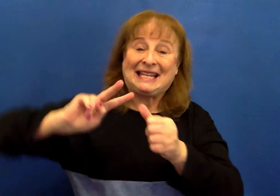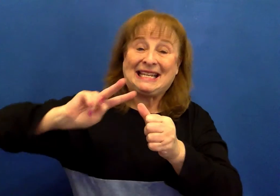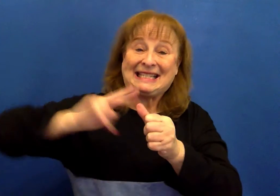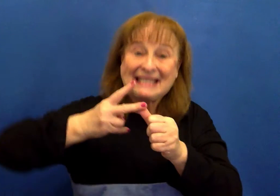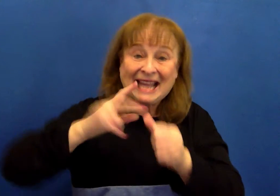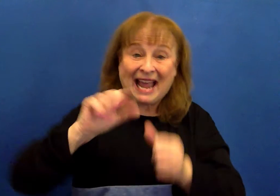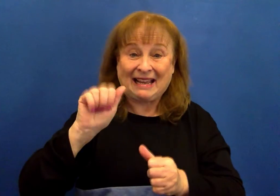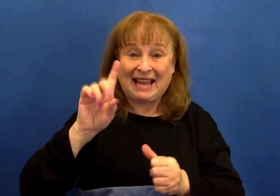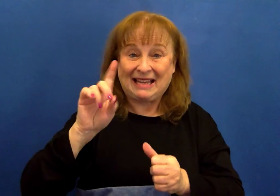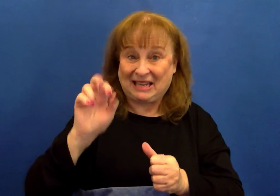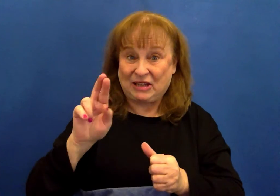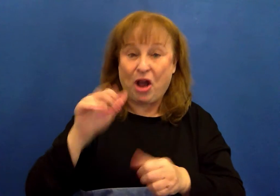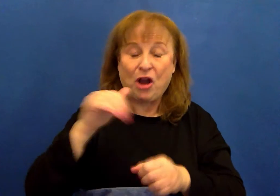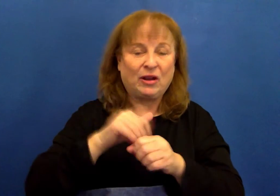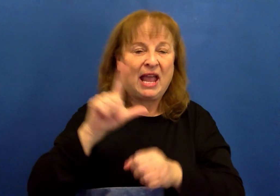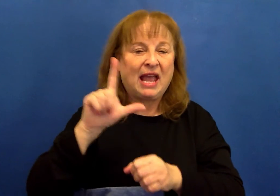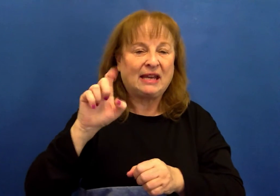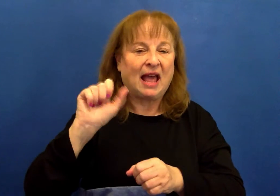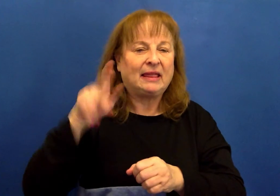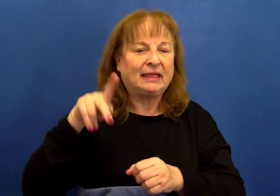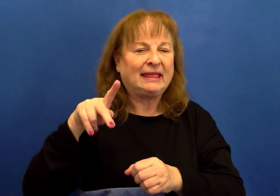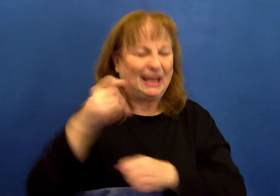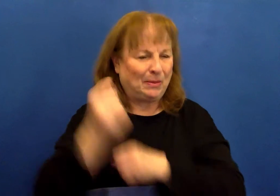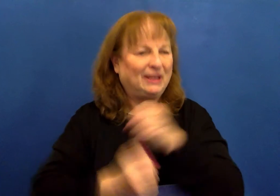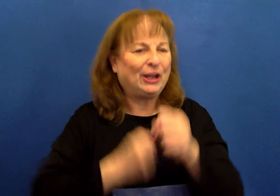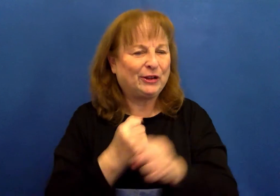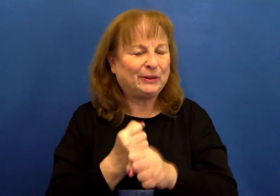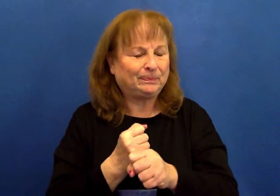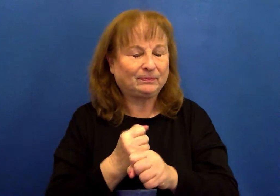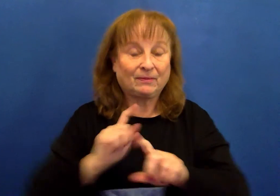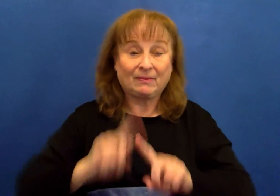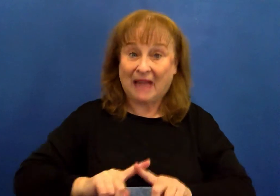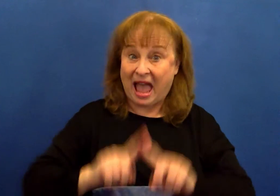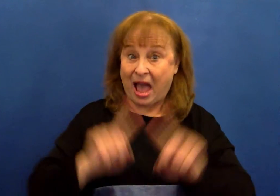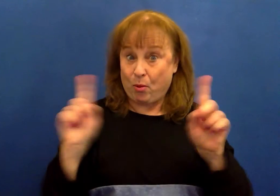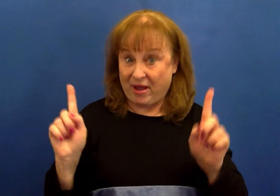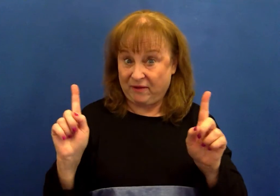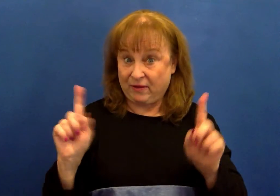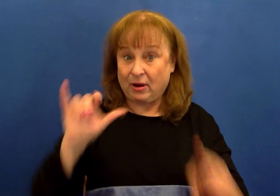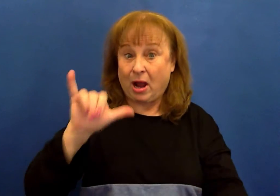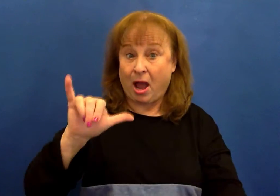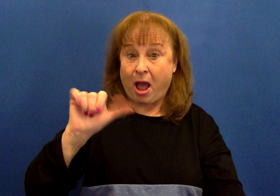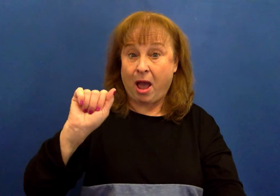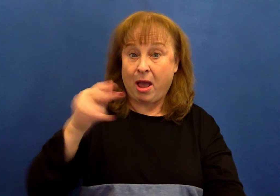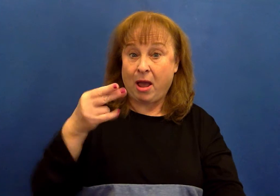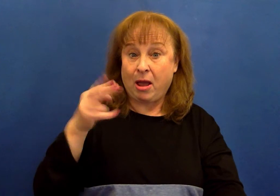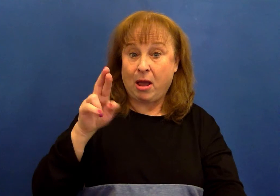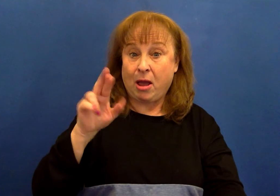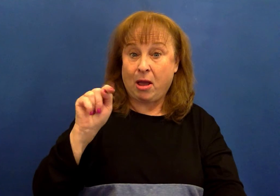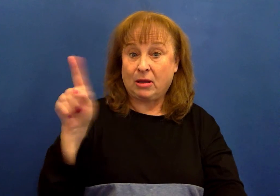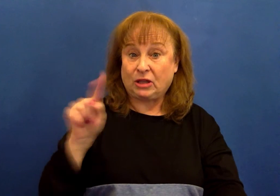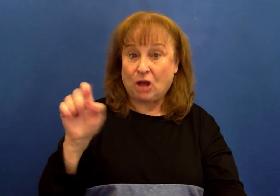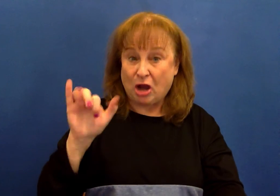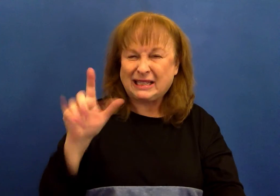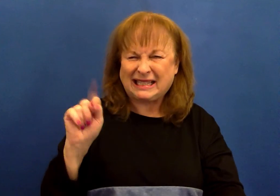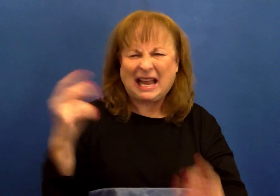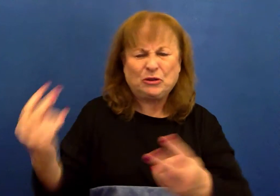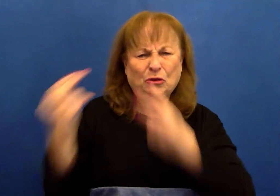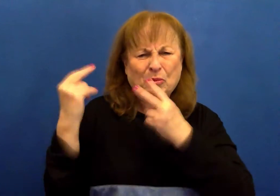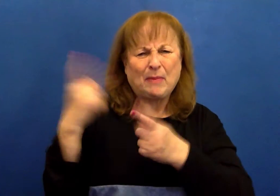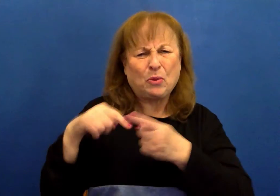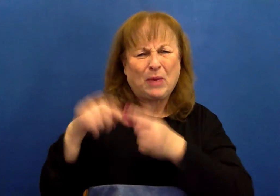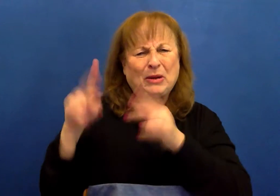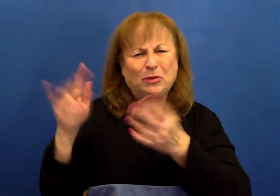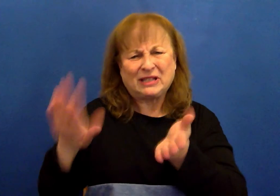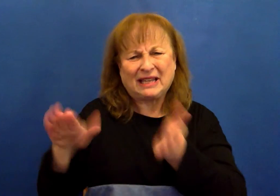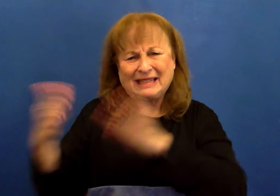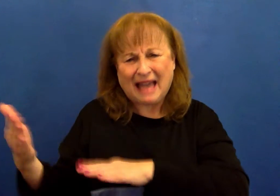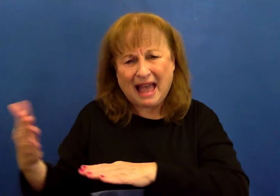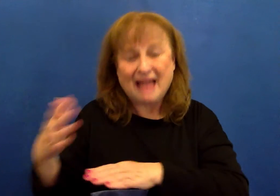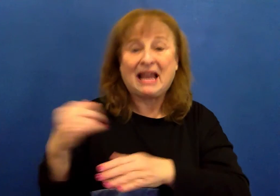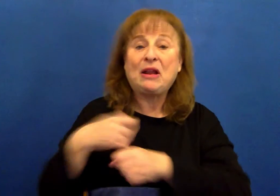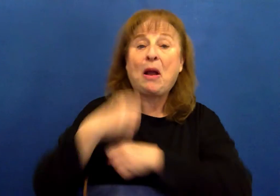during a leap year. However, yahrzeit, the memorial of death, and bar and bat mitzvahs